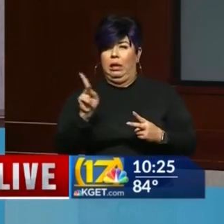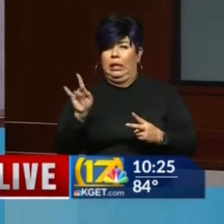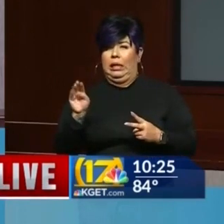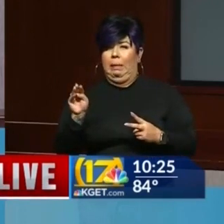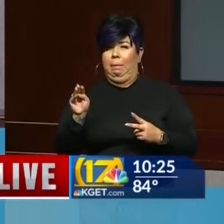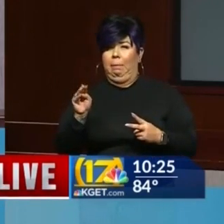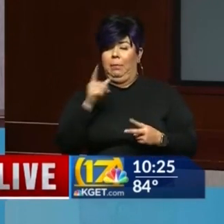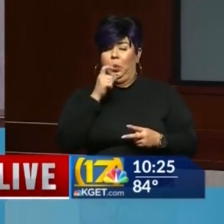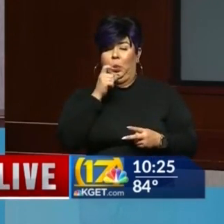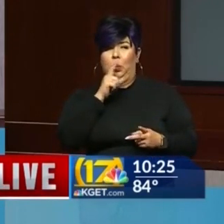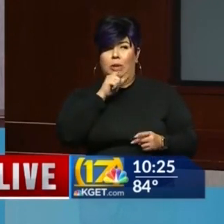ARE HAD FOLLOW A TREND NATIONALLY? YES.